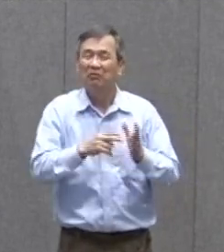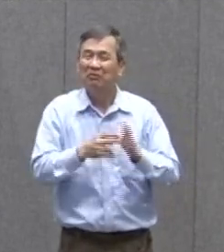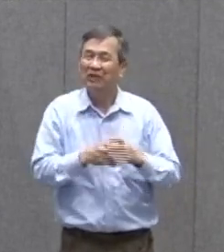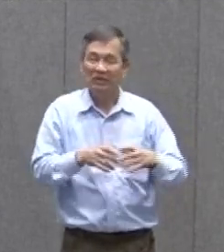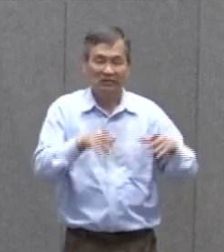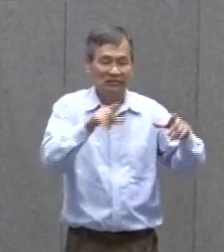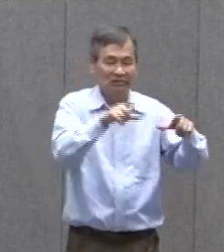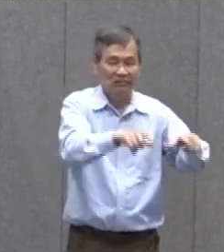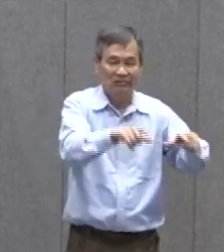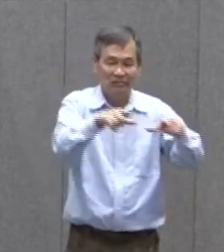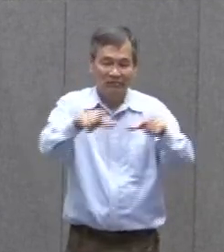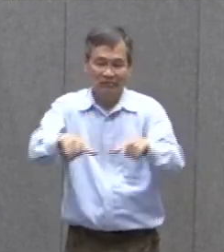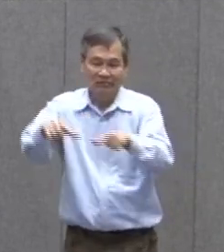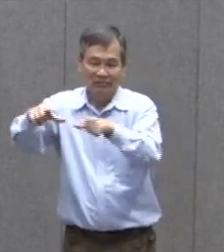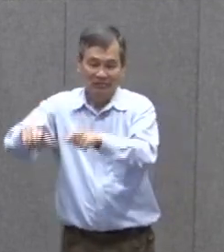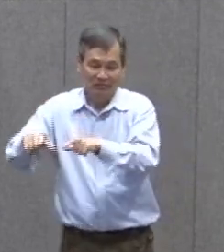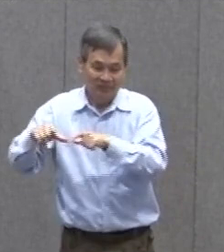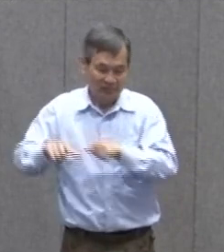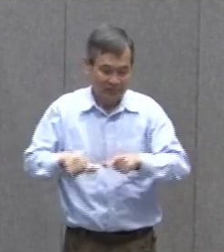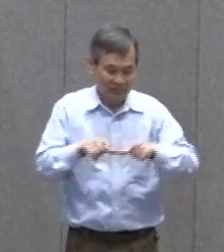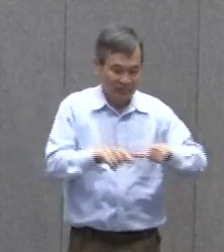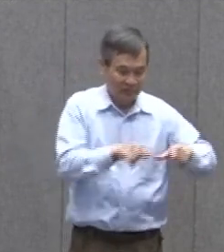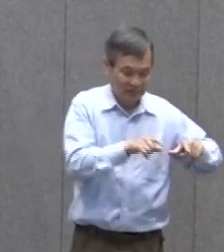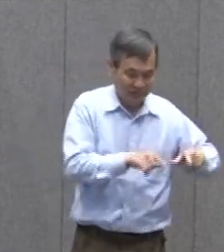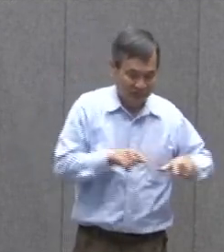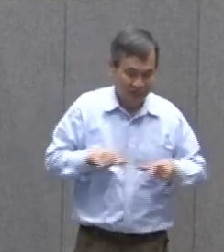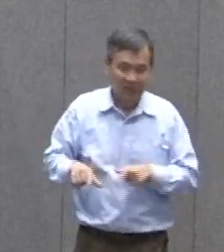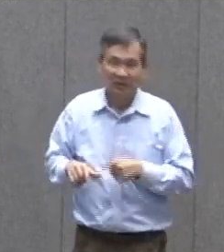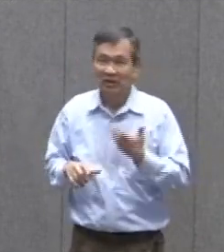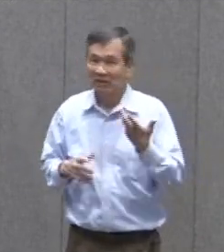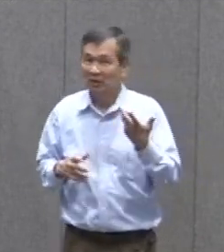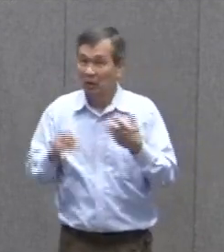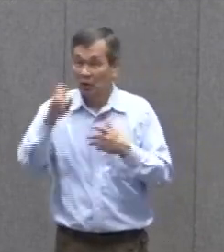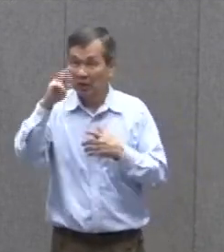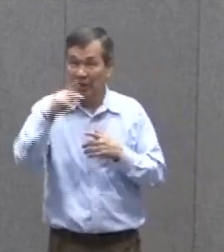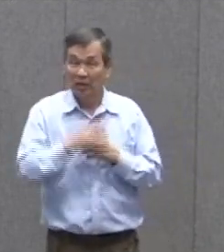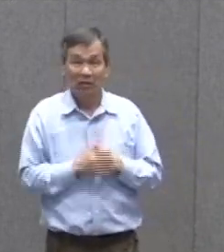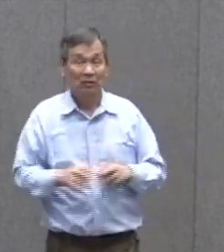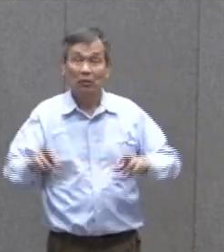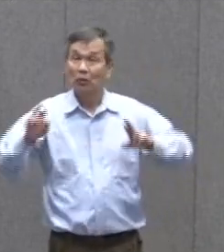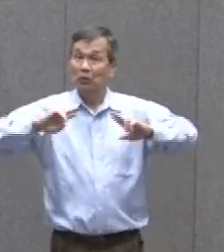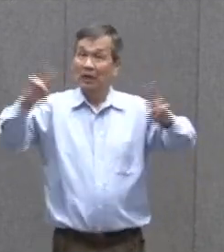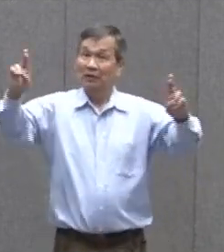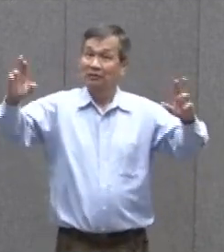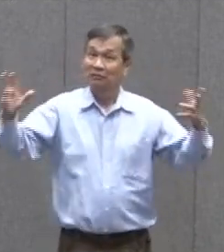in a rectangular space that you can play. You are ready to play with yourself.